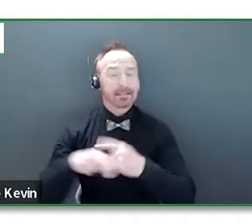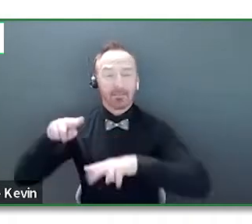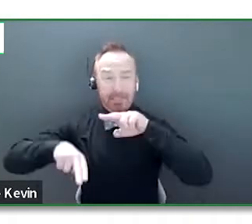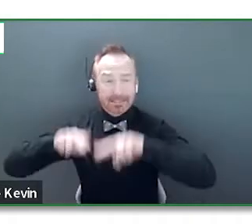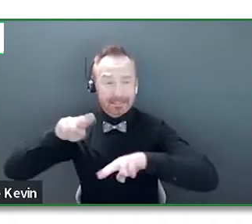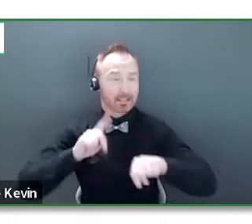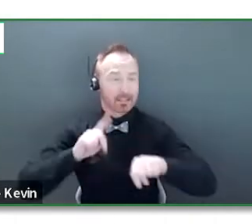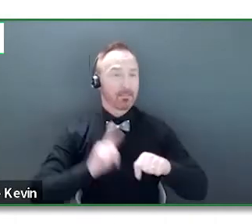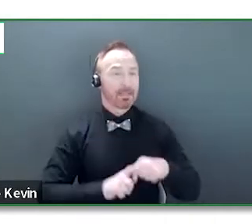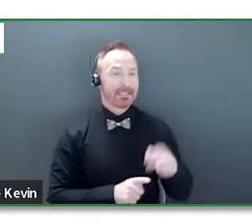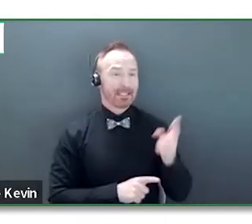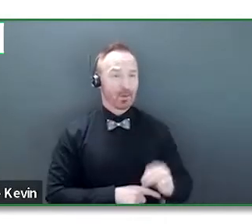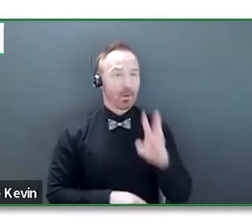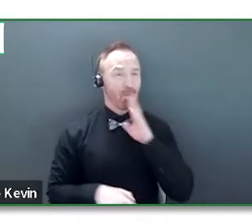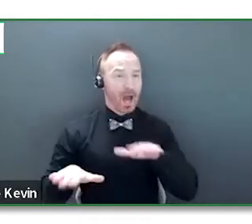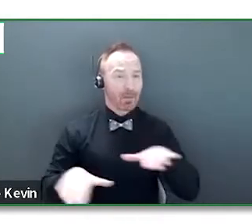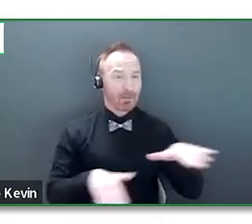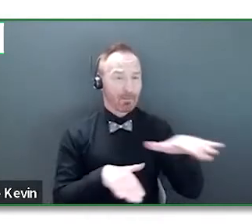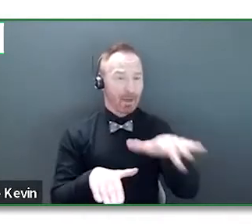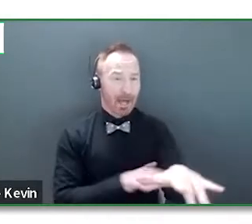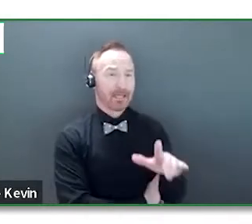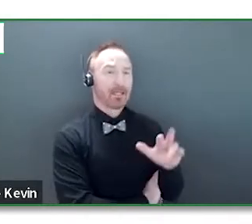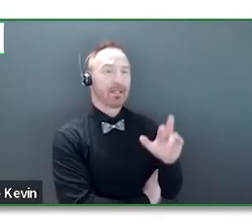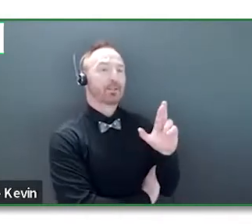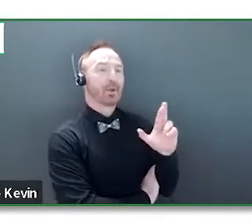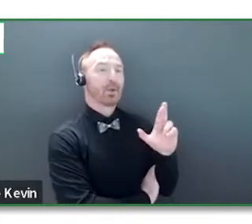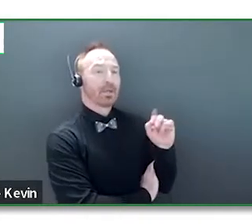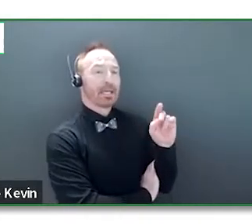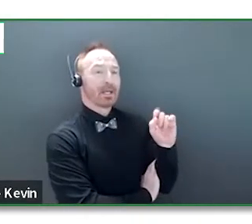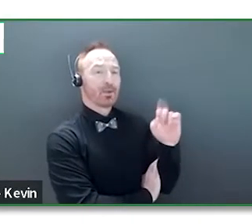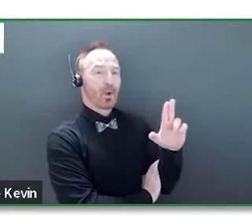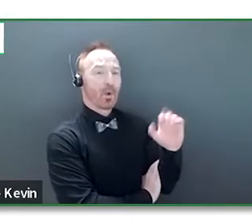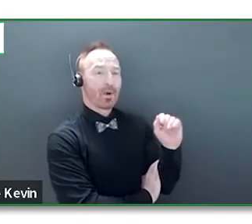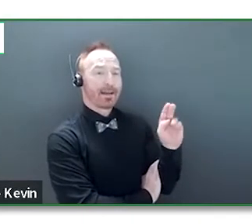the Rideau Canal, for those of you who have been in Ottawa before.